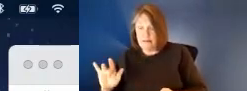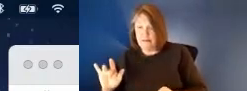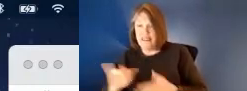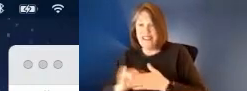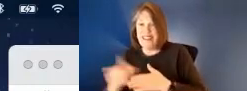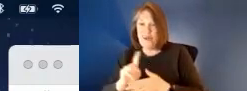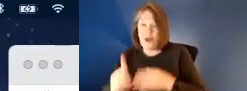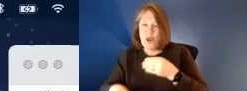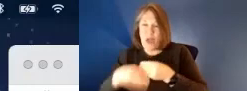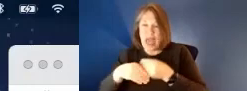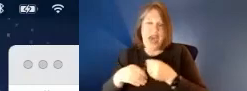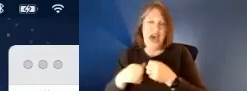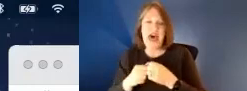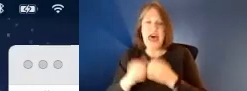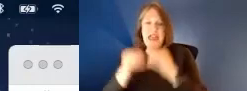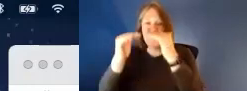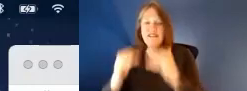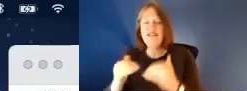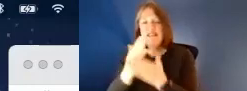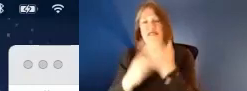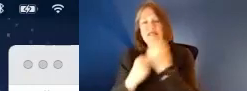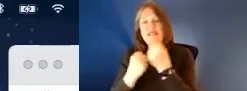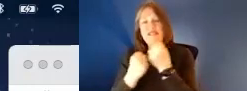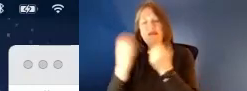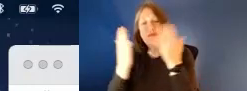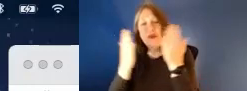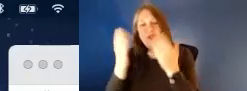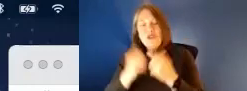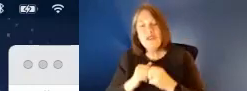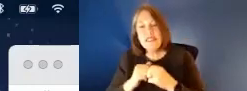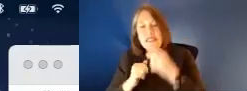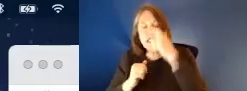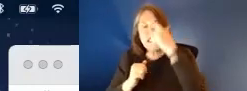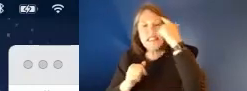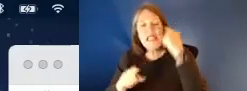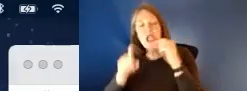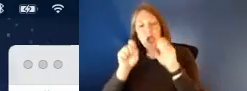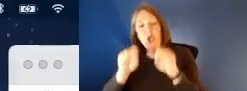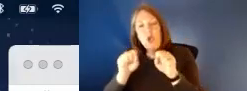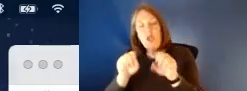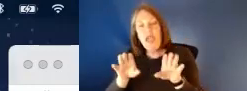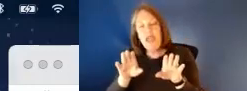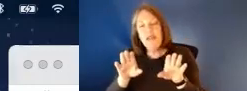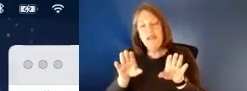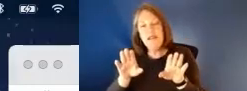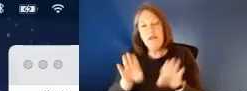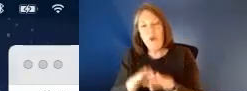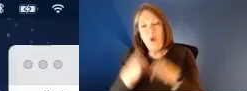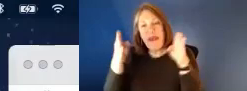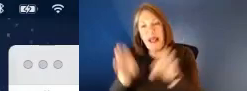06:52:17 Here are some support services. You can open and close this down here, to reveal